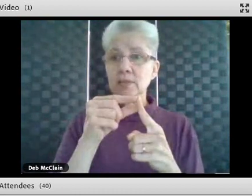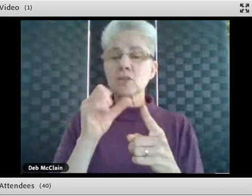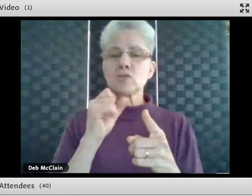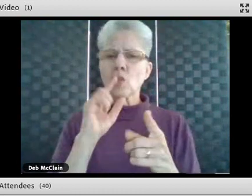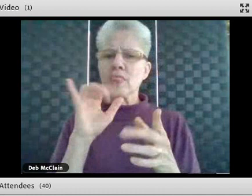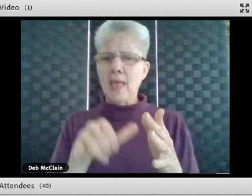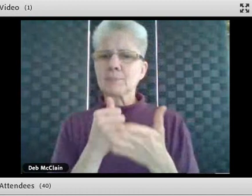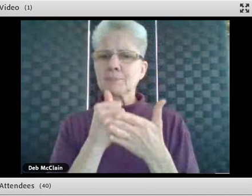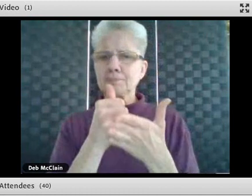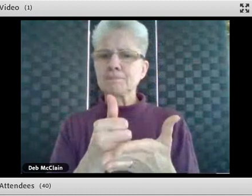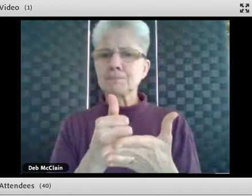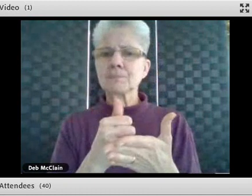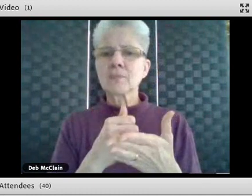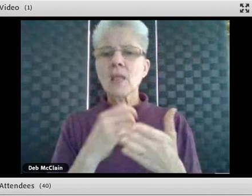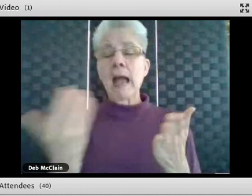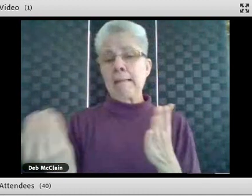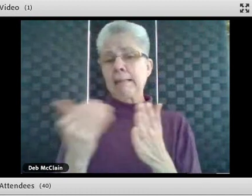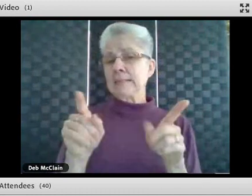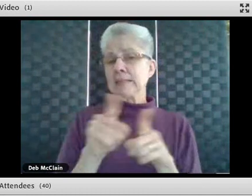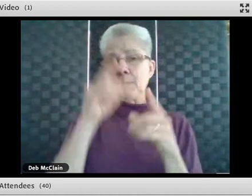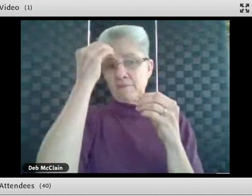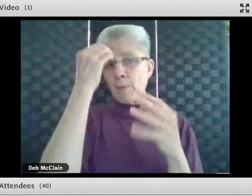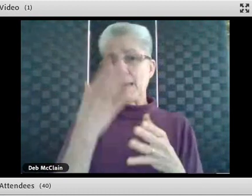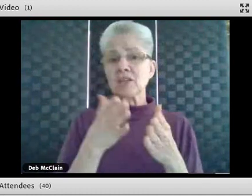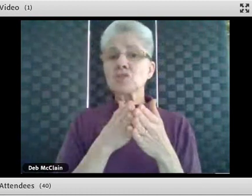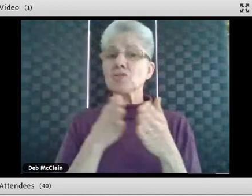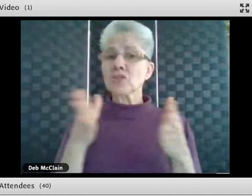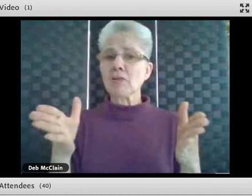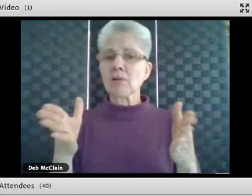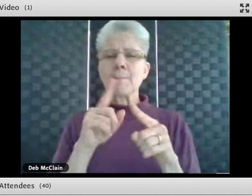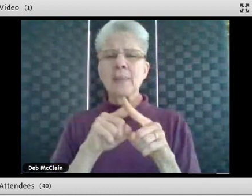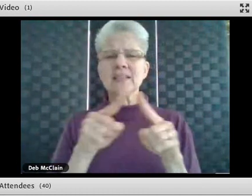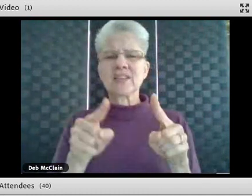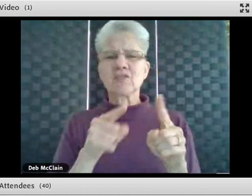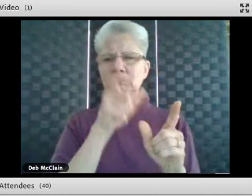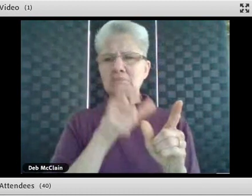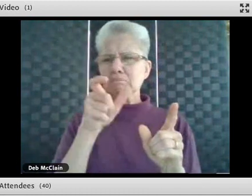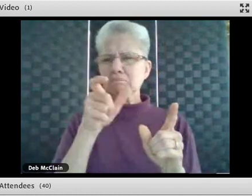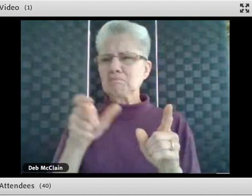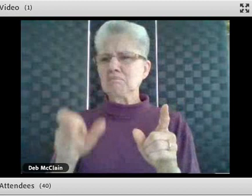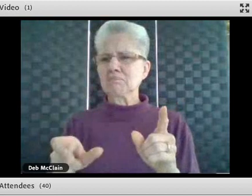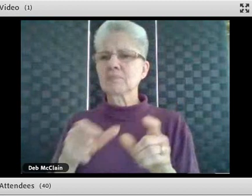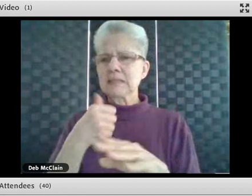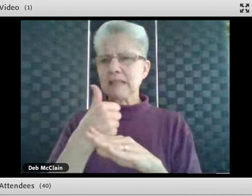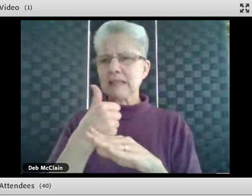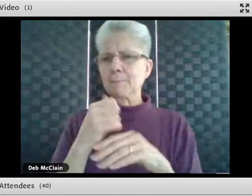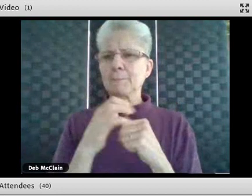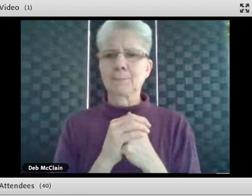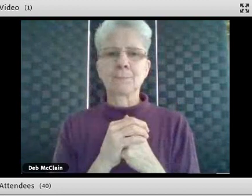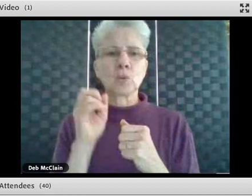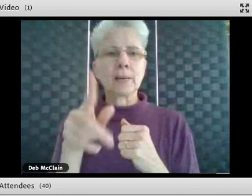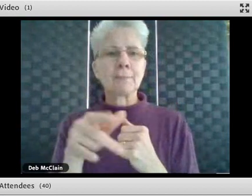So, once again, same information, generally, but just presented in a slightly different way, okay?